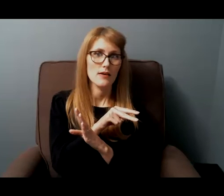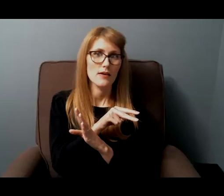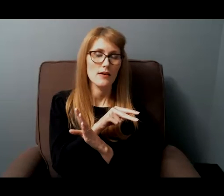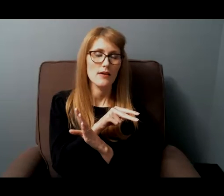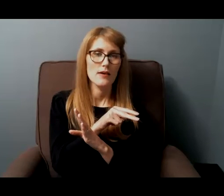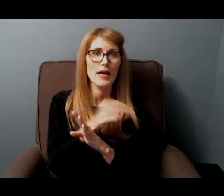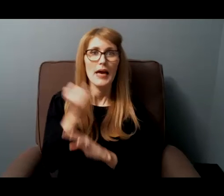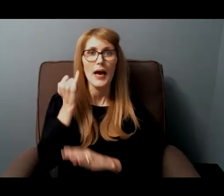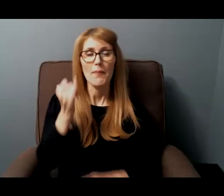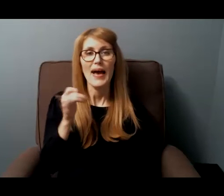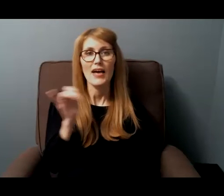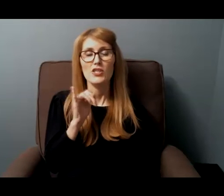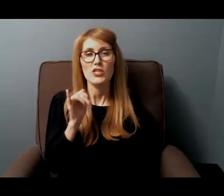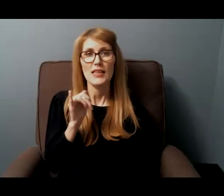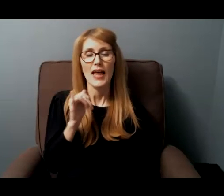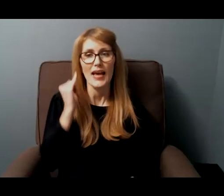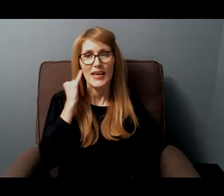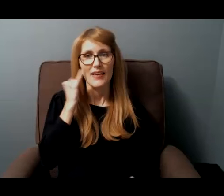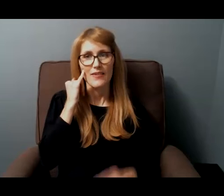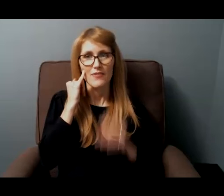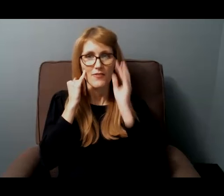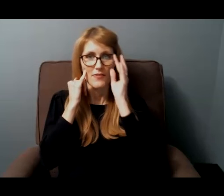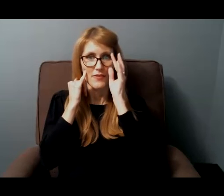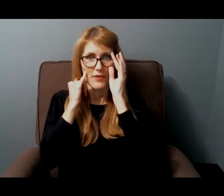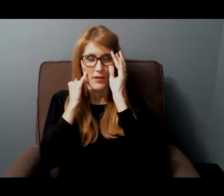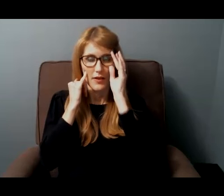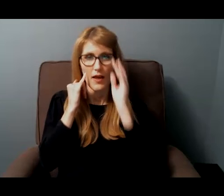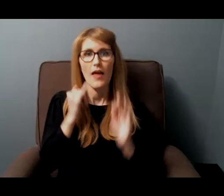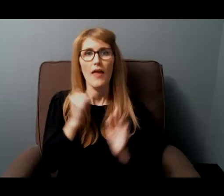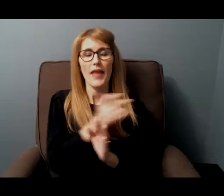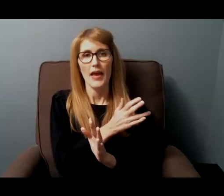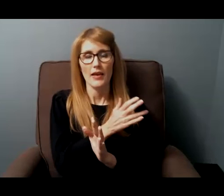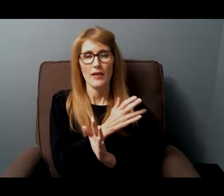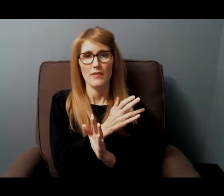the beginning of that period, and then from the start of that period that they are reviewing,